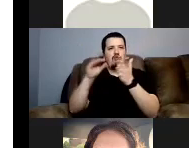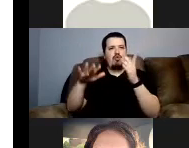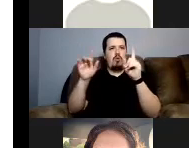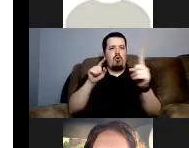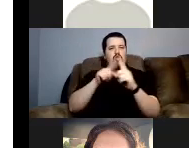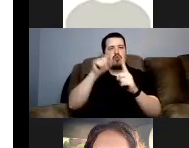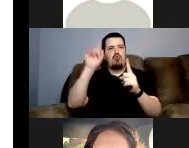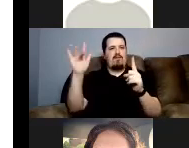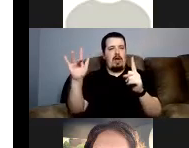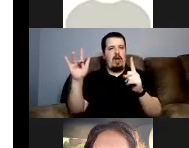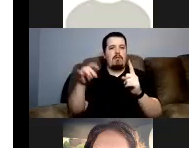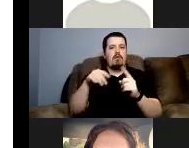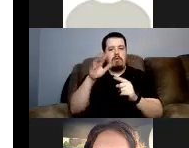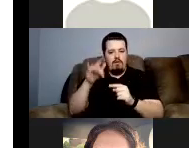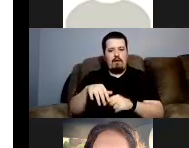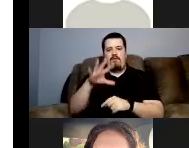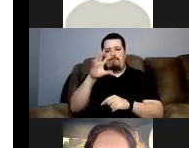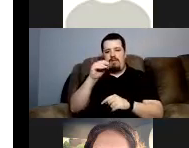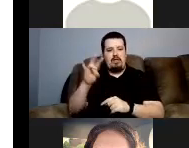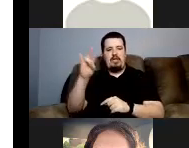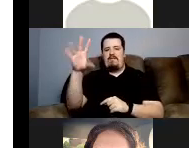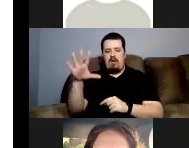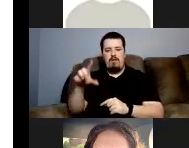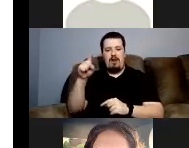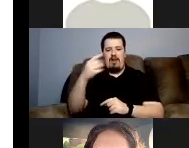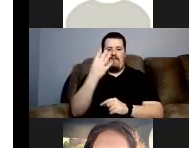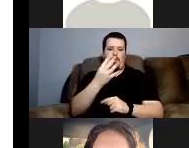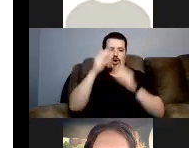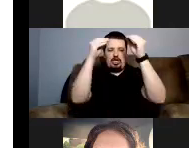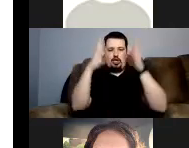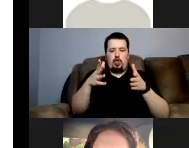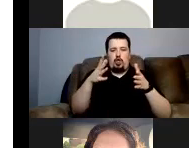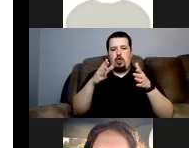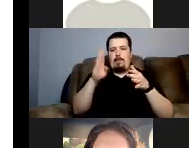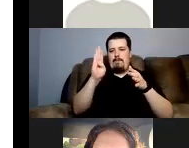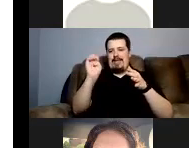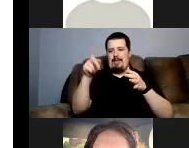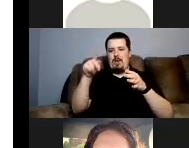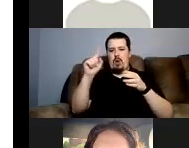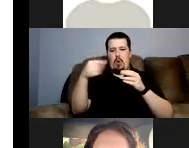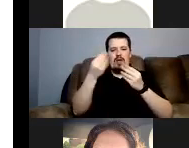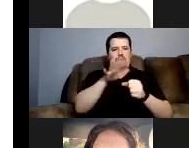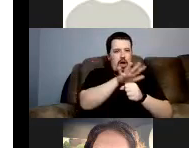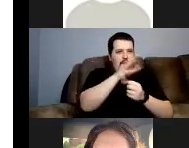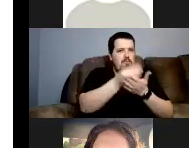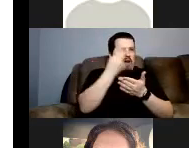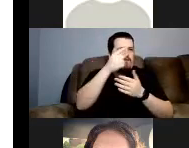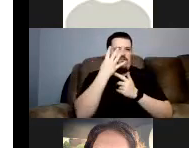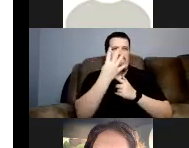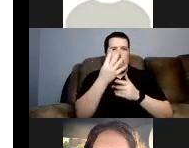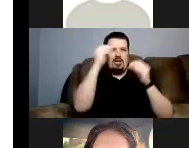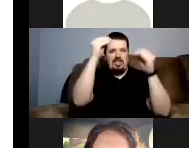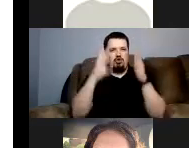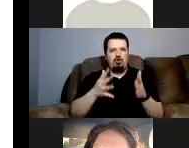25, 50, 75, 100. We need four teachers. The BEP only gives you enough for four teachers. So it doesn't